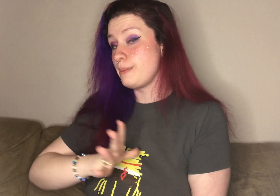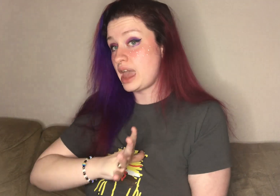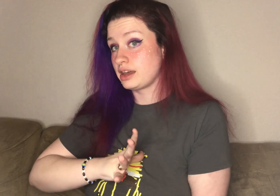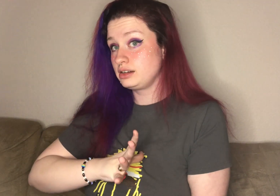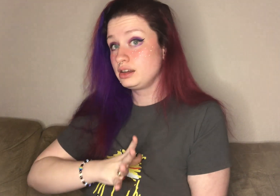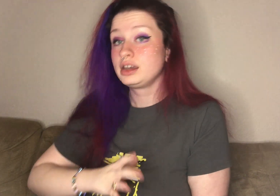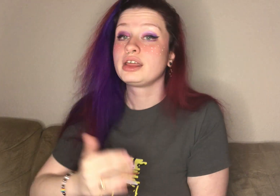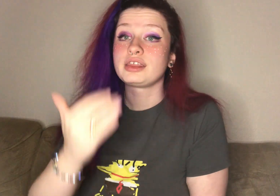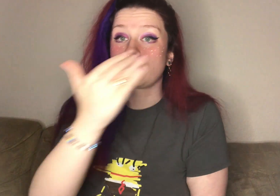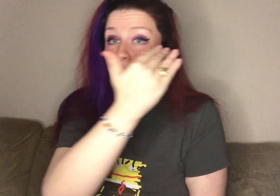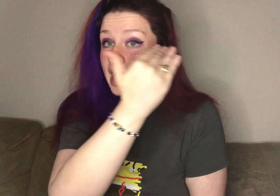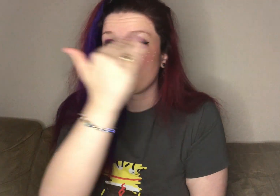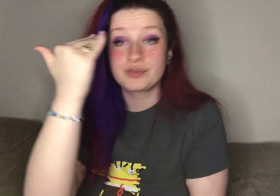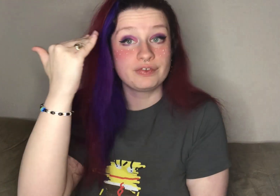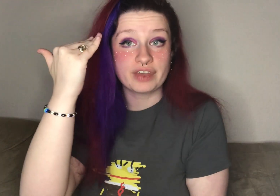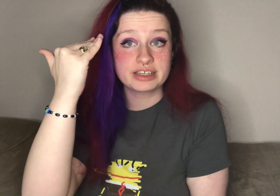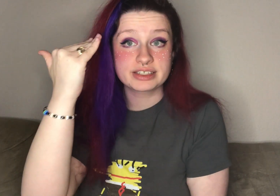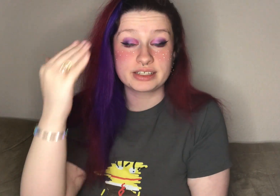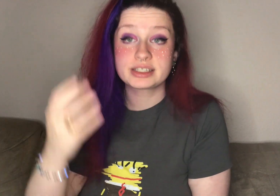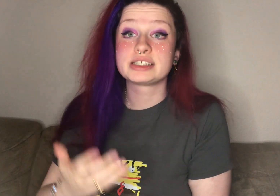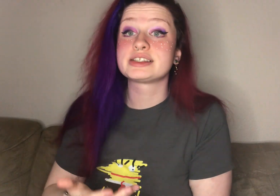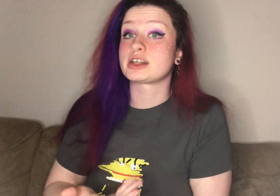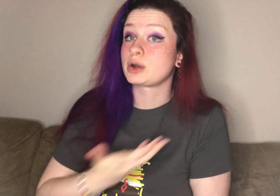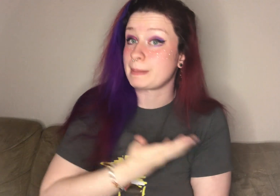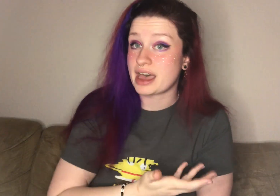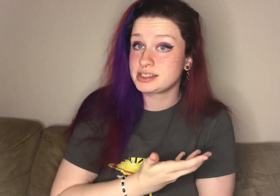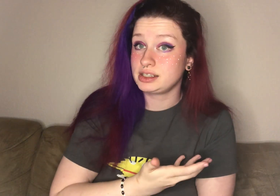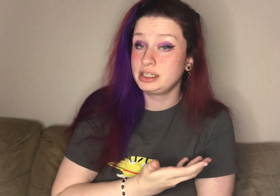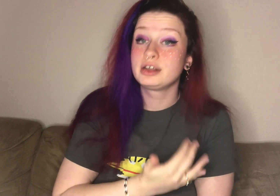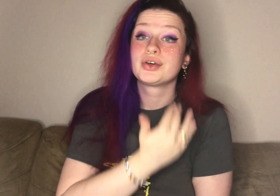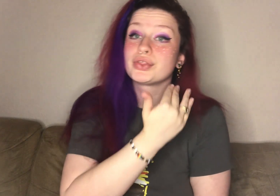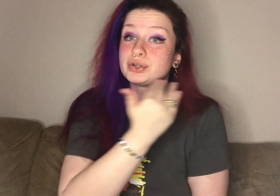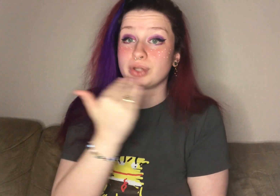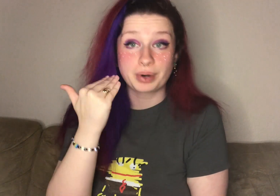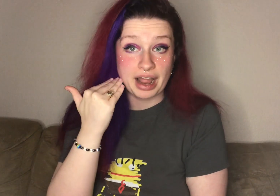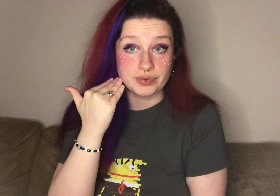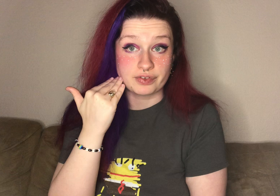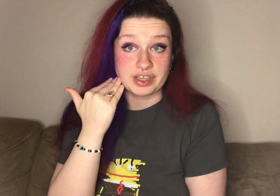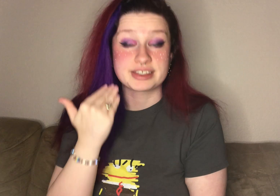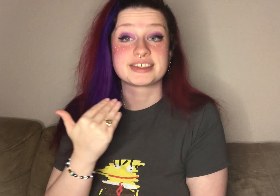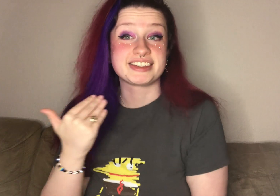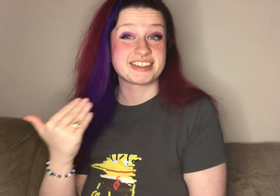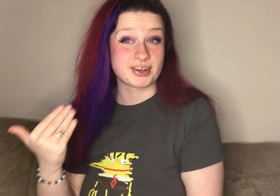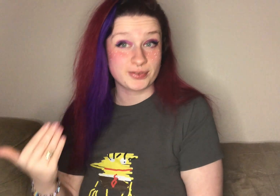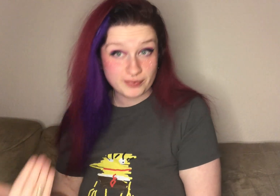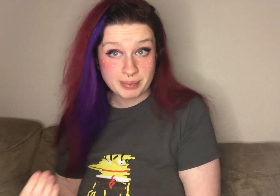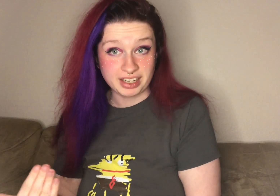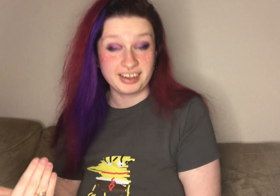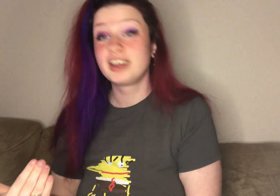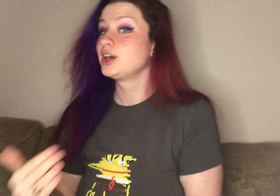man the upper half of the face is considered masculine the lower half of the face is considered feminine